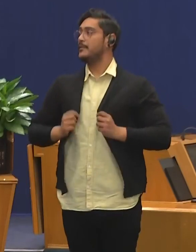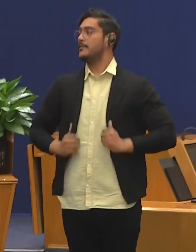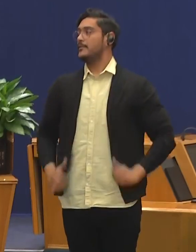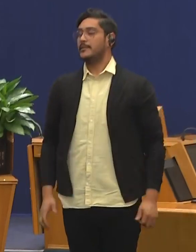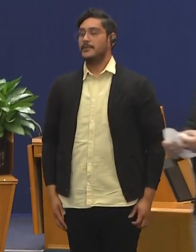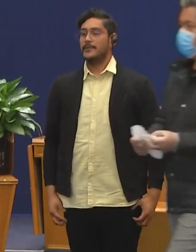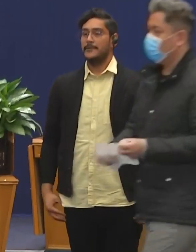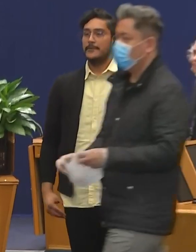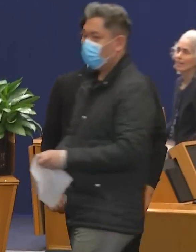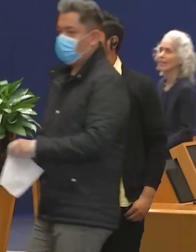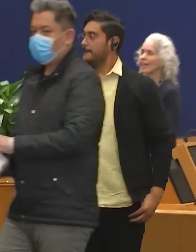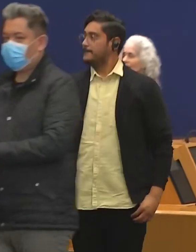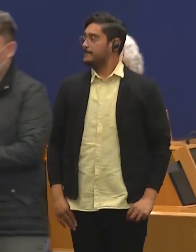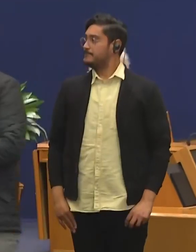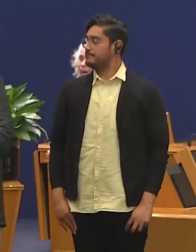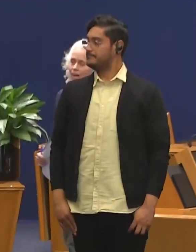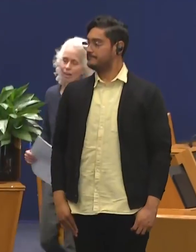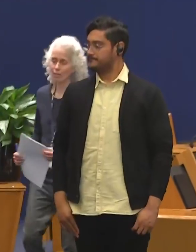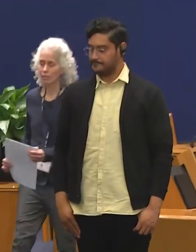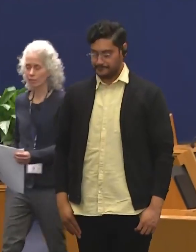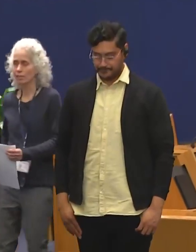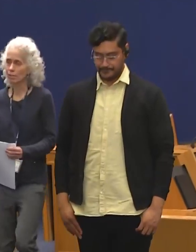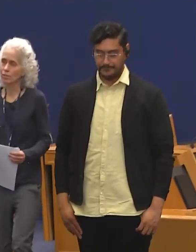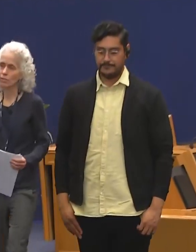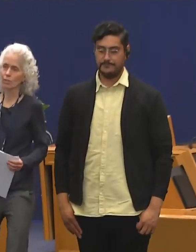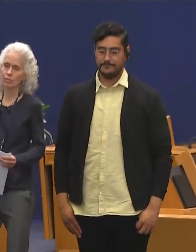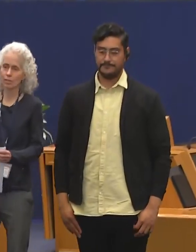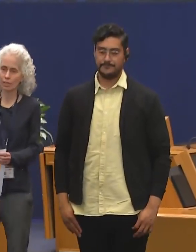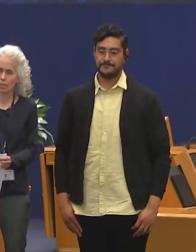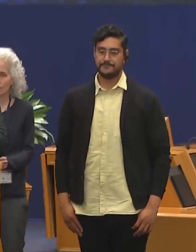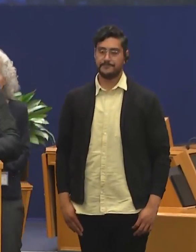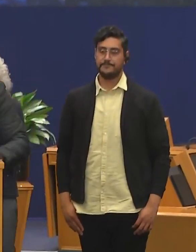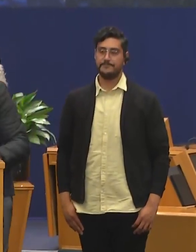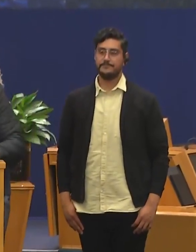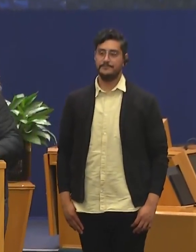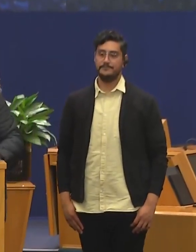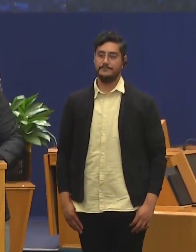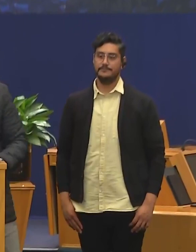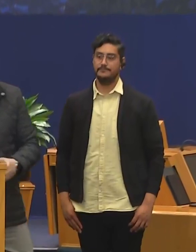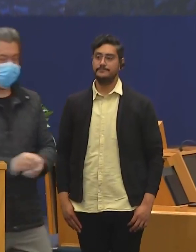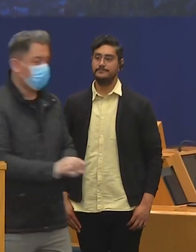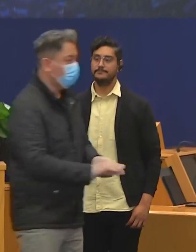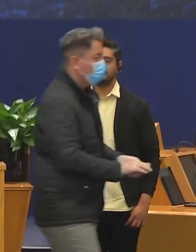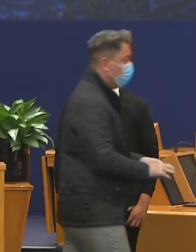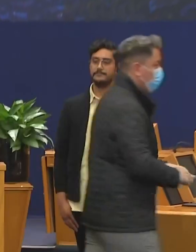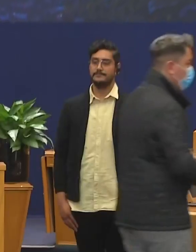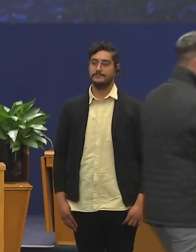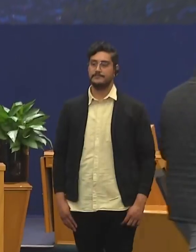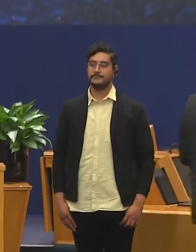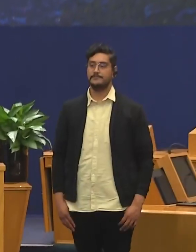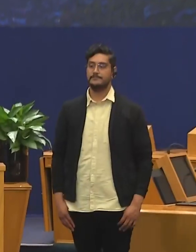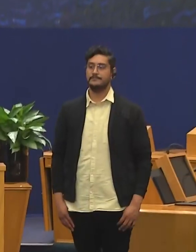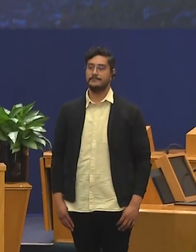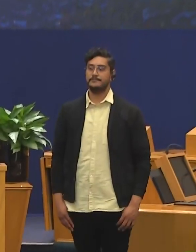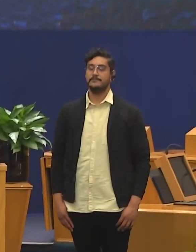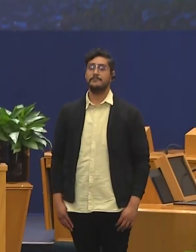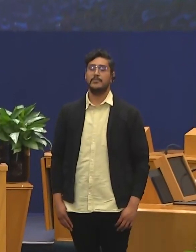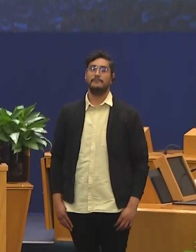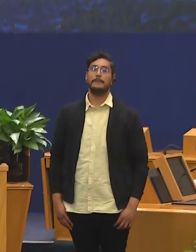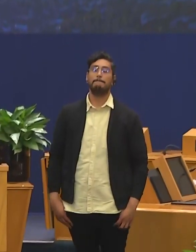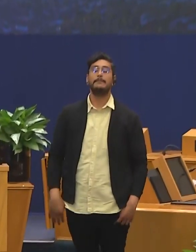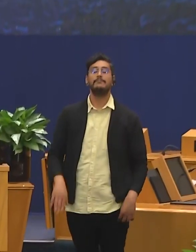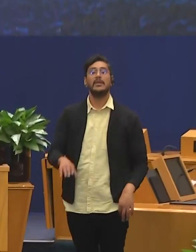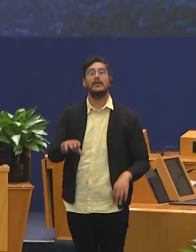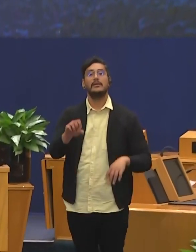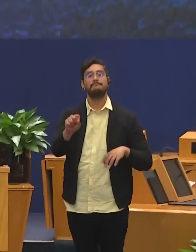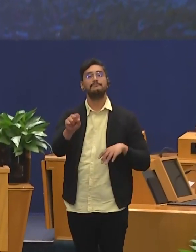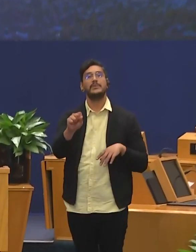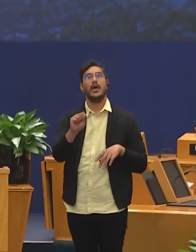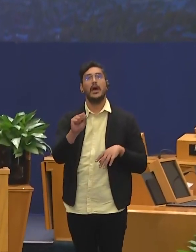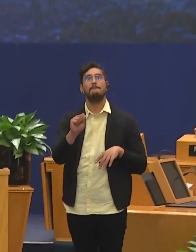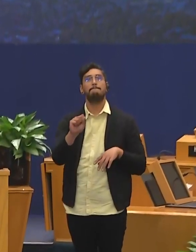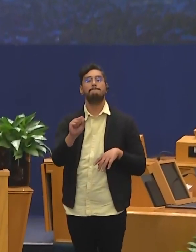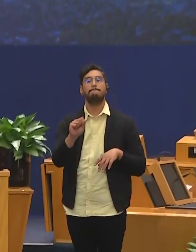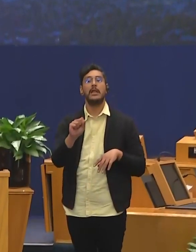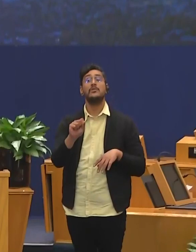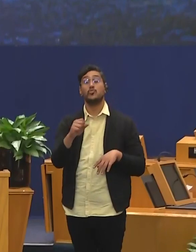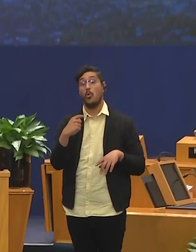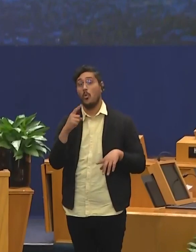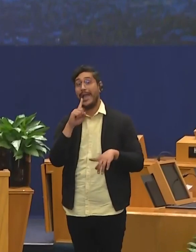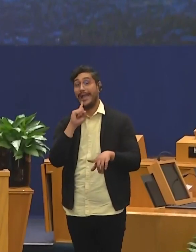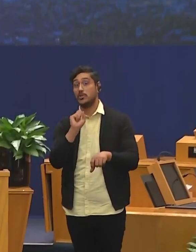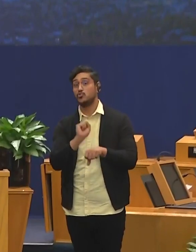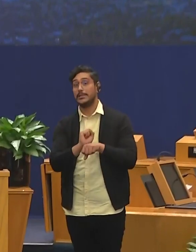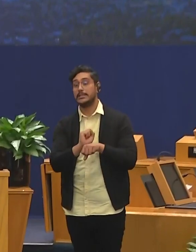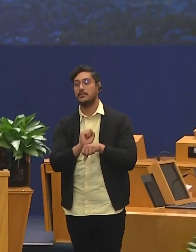OF THE QUESTION.